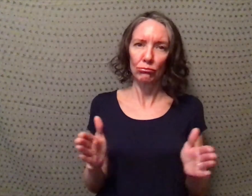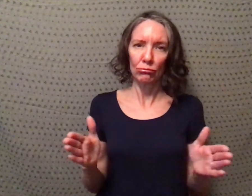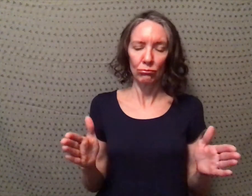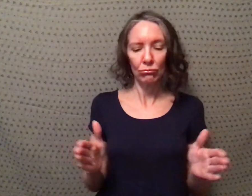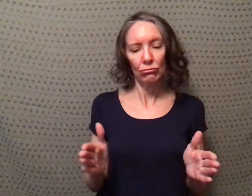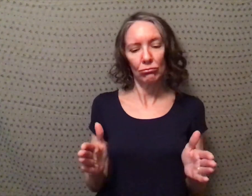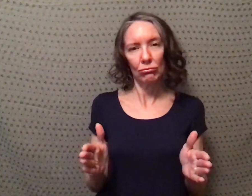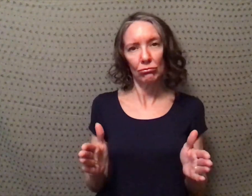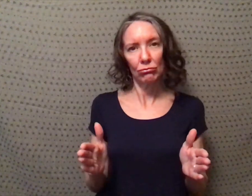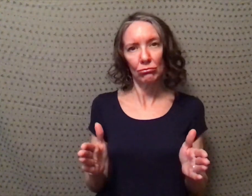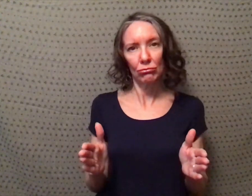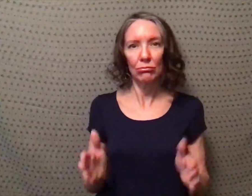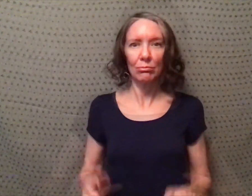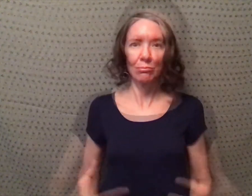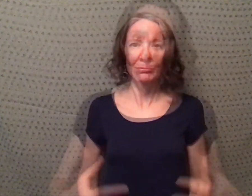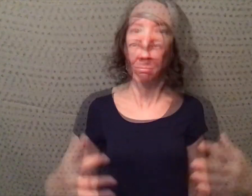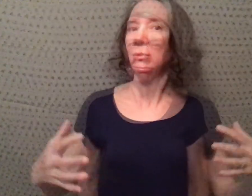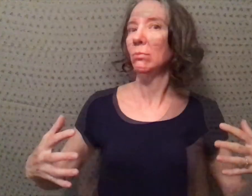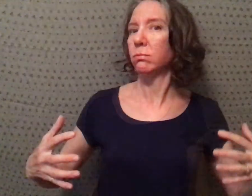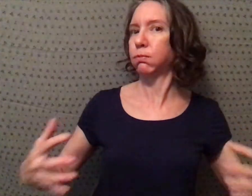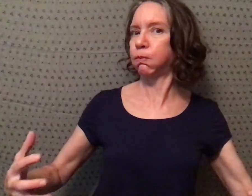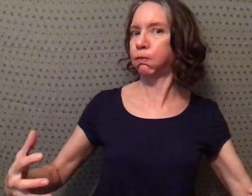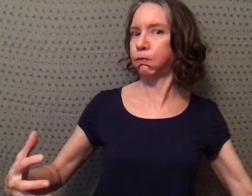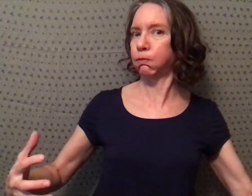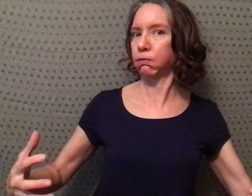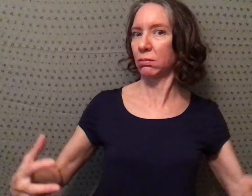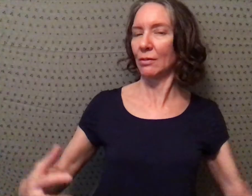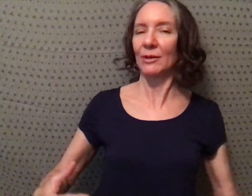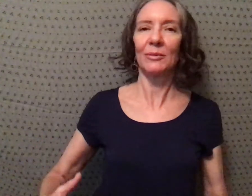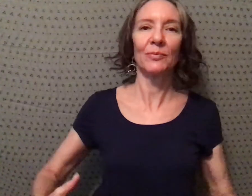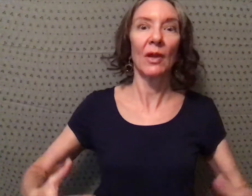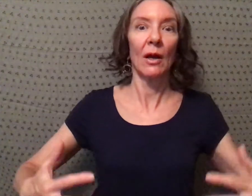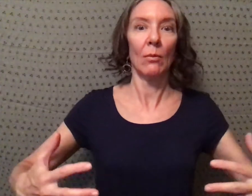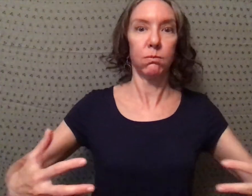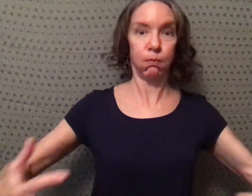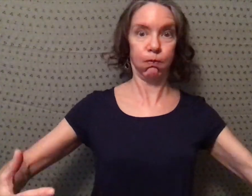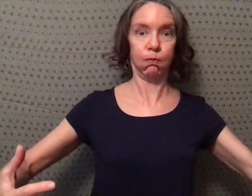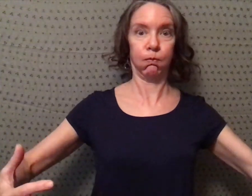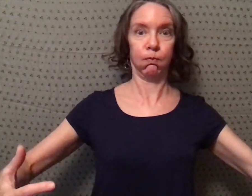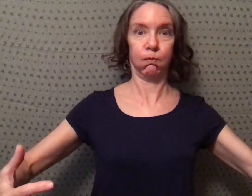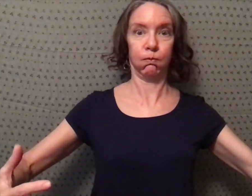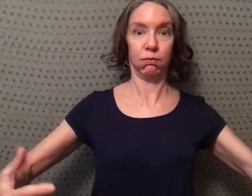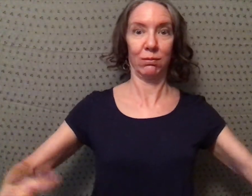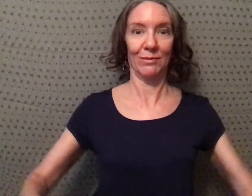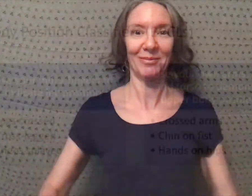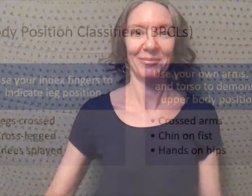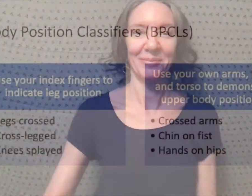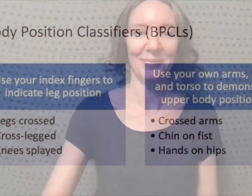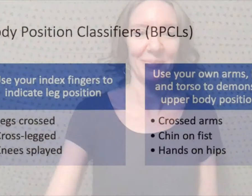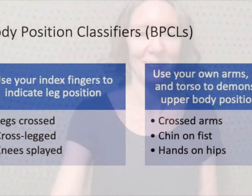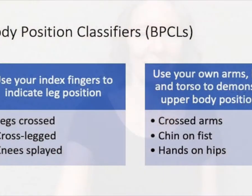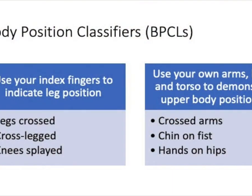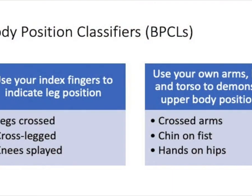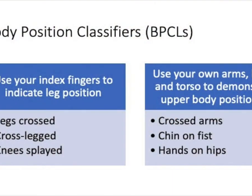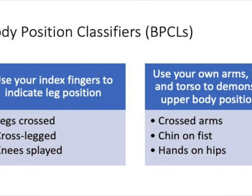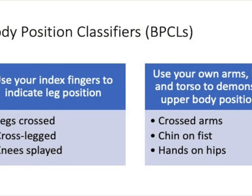average, and the 'puff cheek' means fat or fluffy. We use